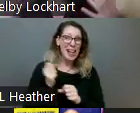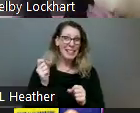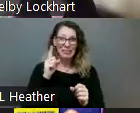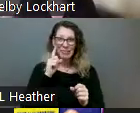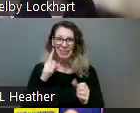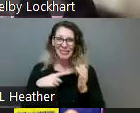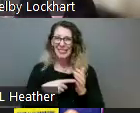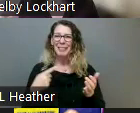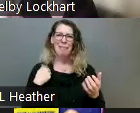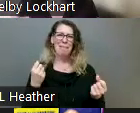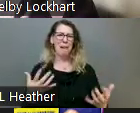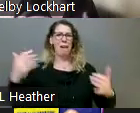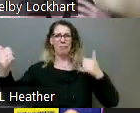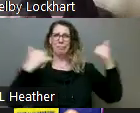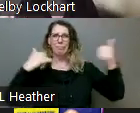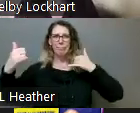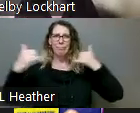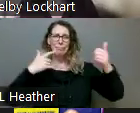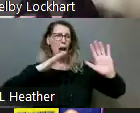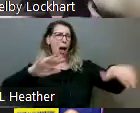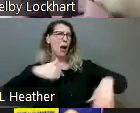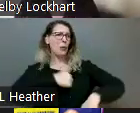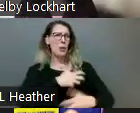I get a lot of phone calls and people say we want to do better, where do we